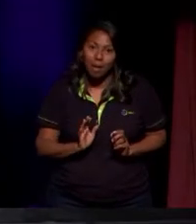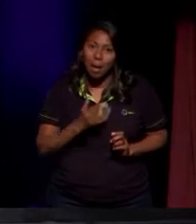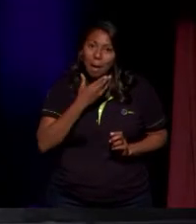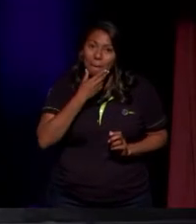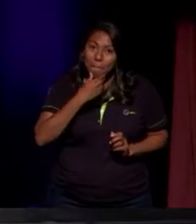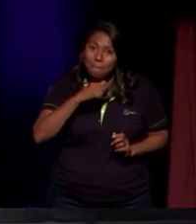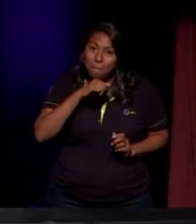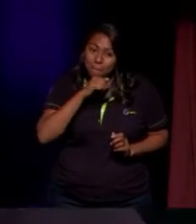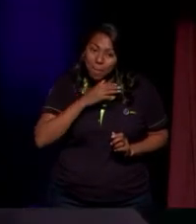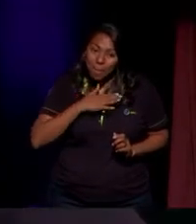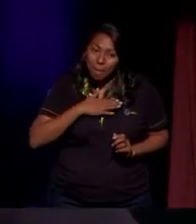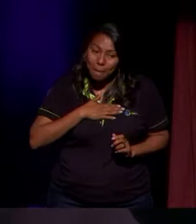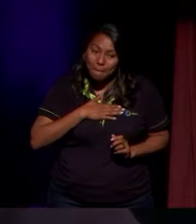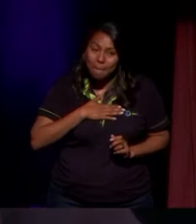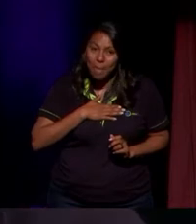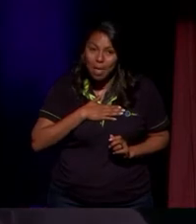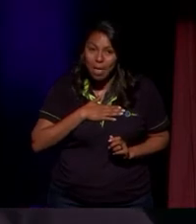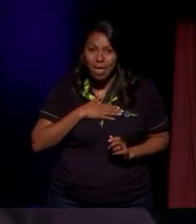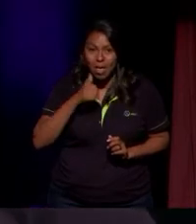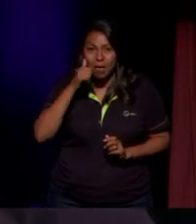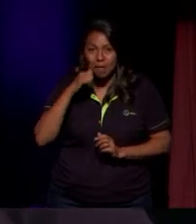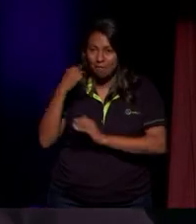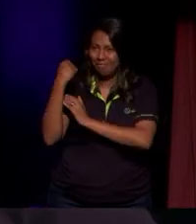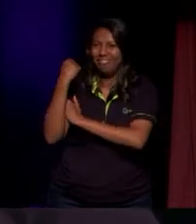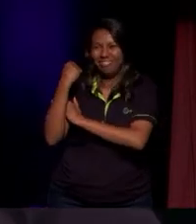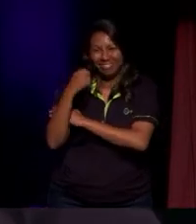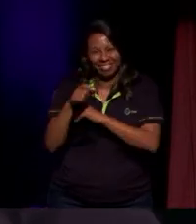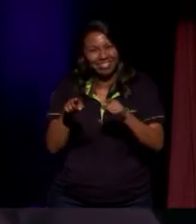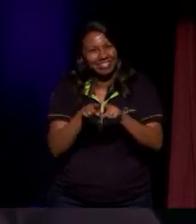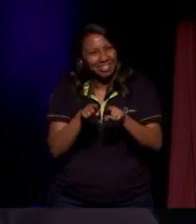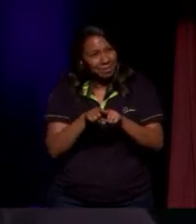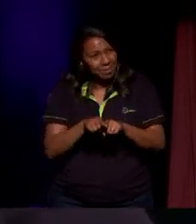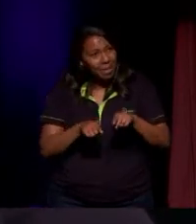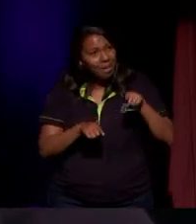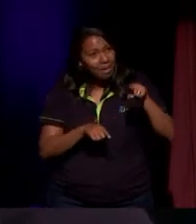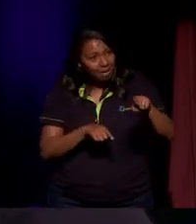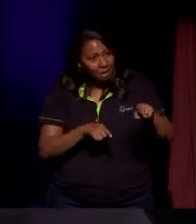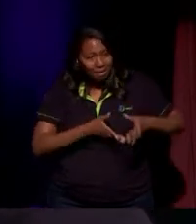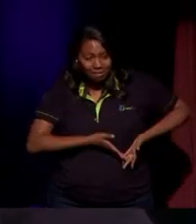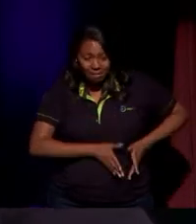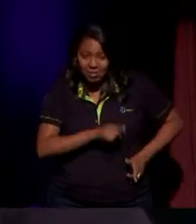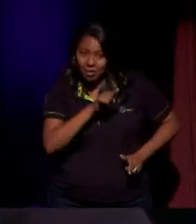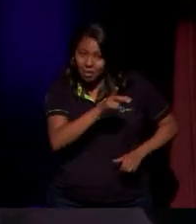a Lebanese Muslim feminist, we are three daughters, and he said so,